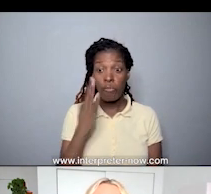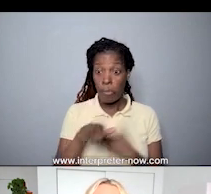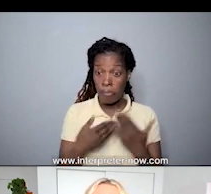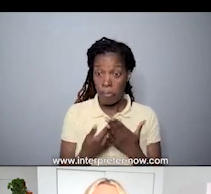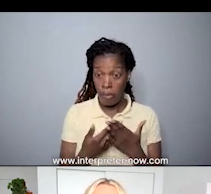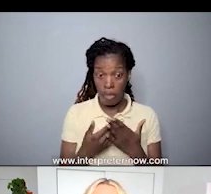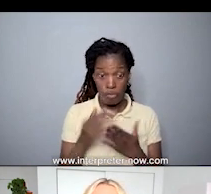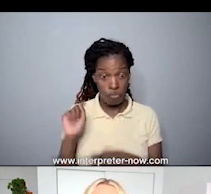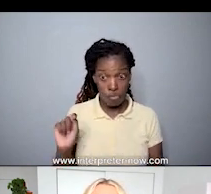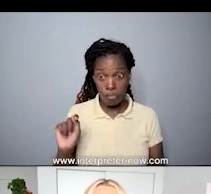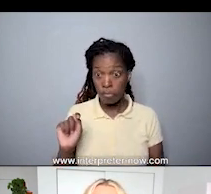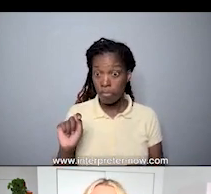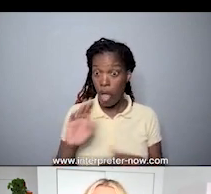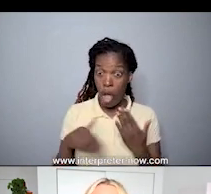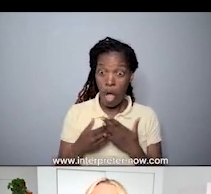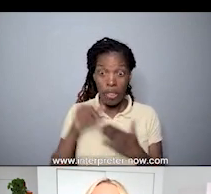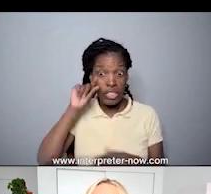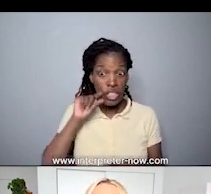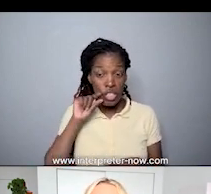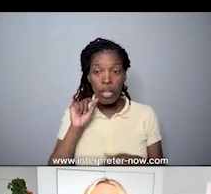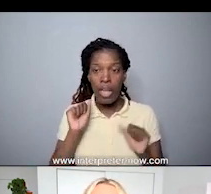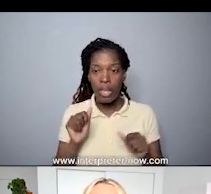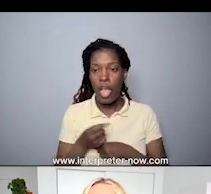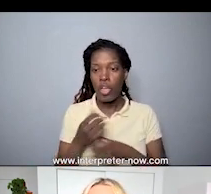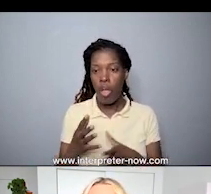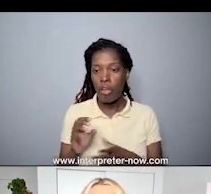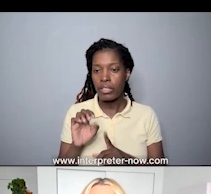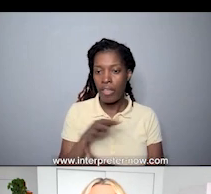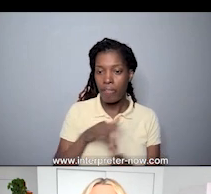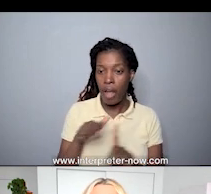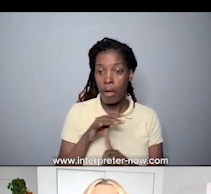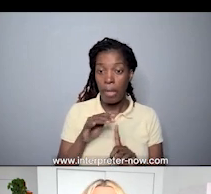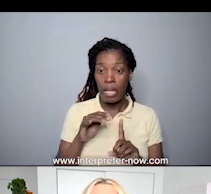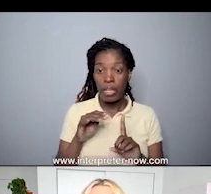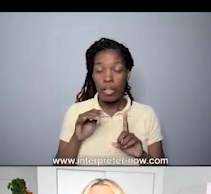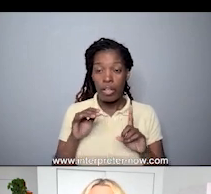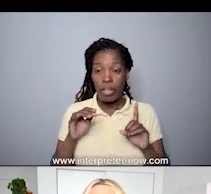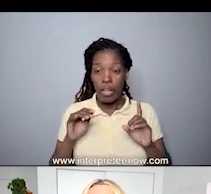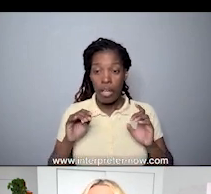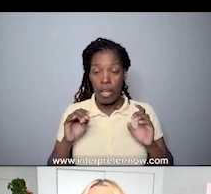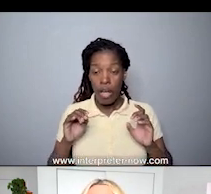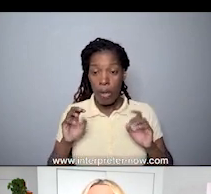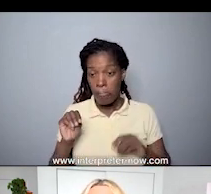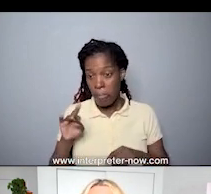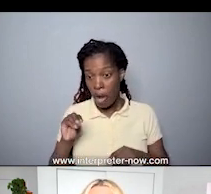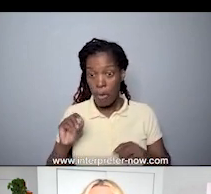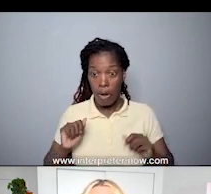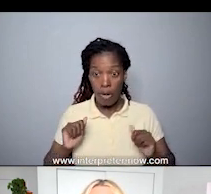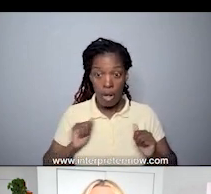all-gender restrooms, it can cause environmental microaggressions for Muslim people who need a gendered space to wash before prayer.